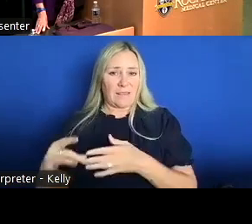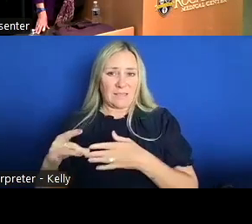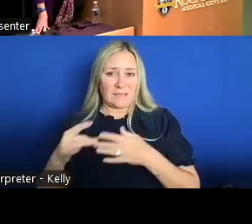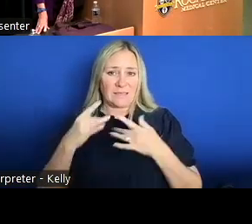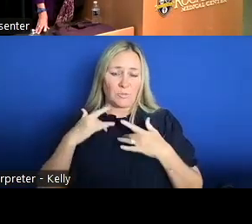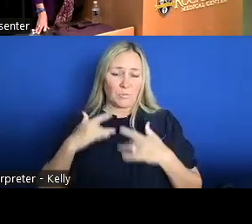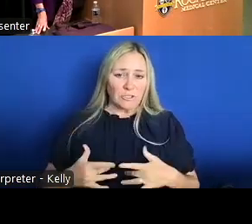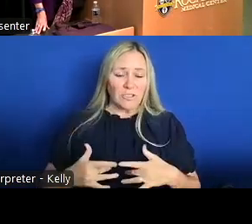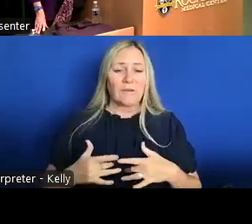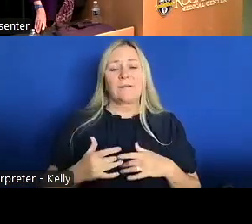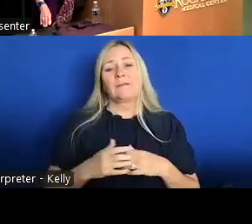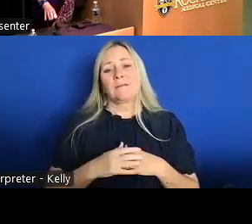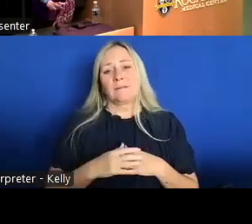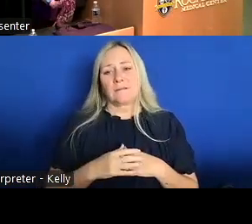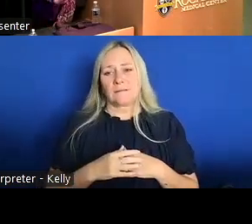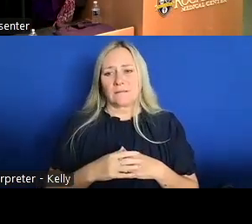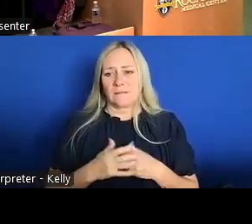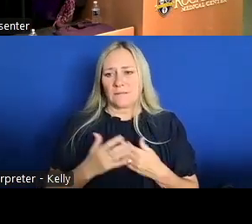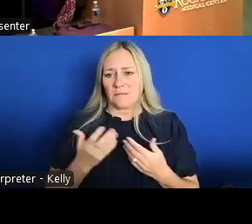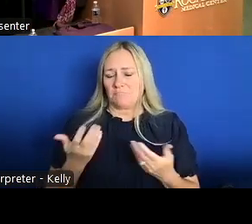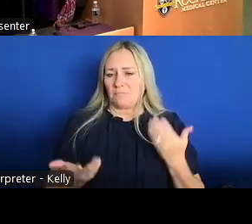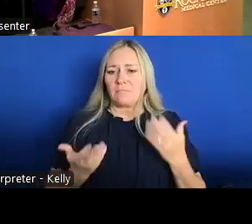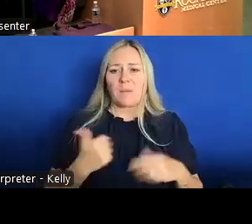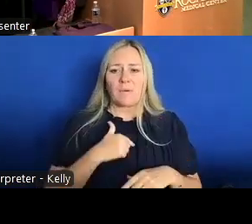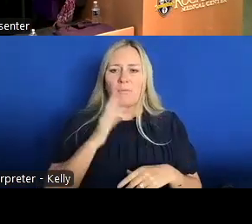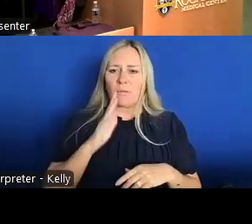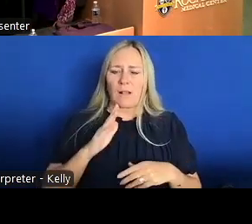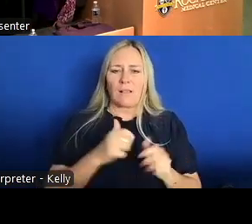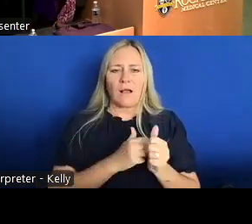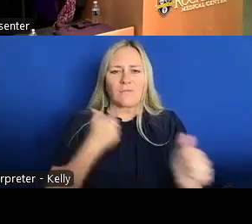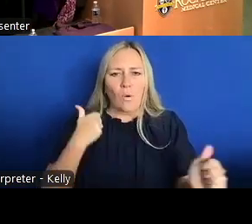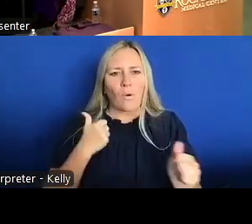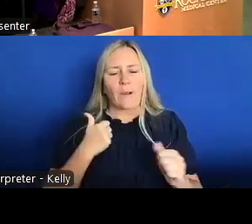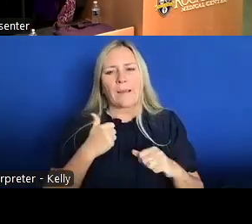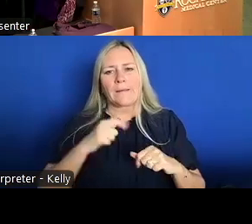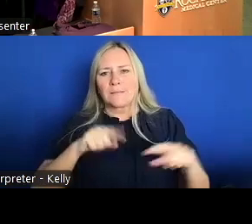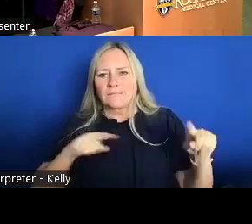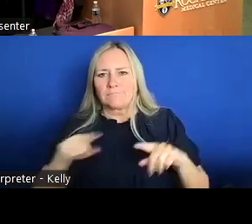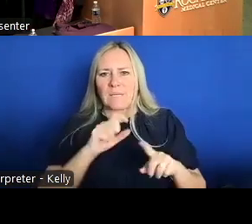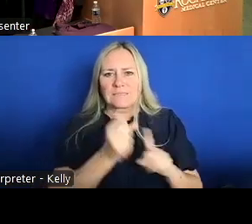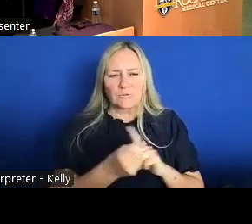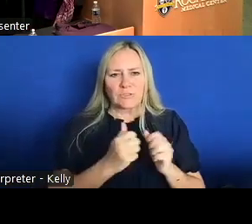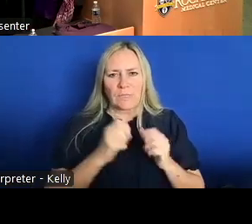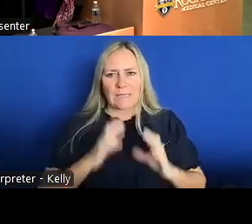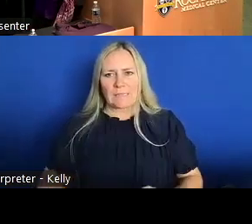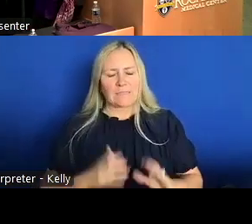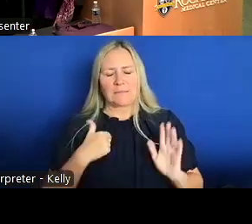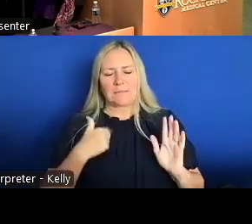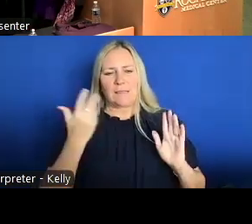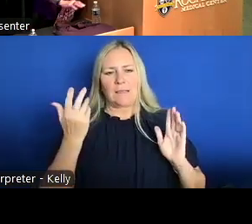to um avoid uh situations with their clients because it's just I can't even go there uh it